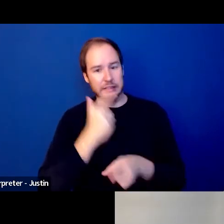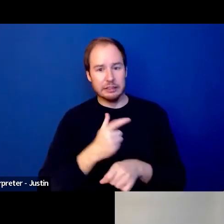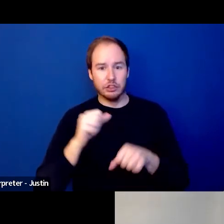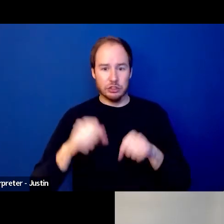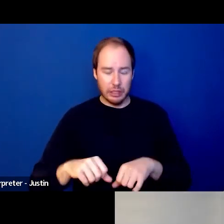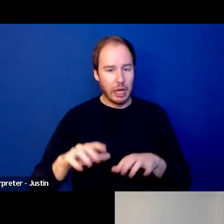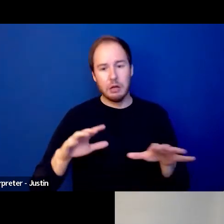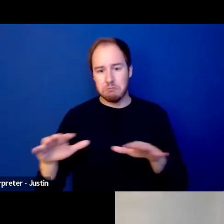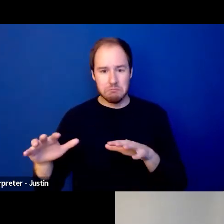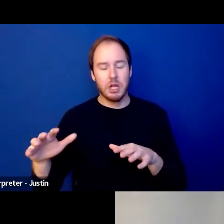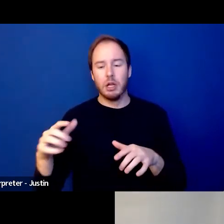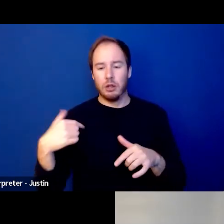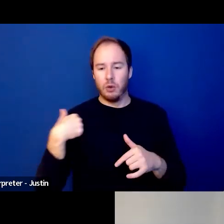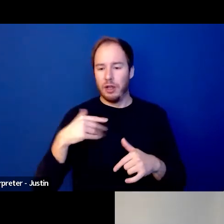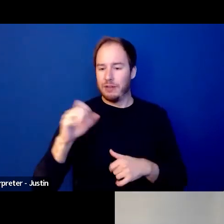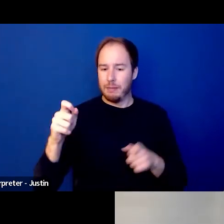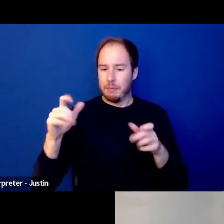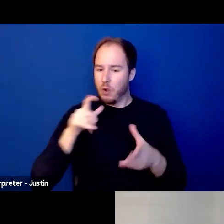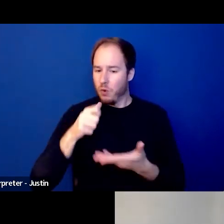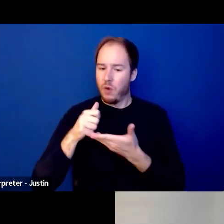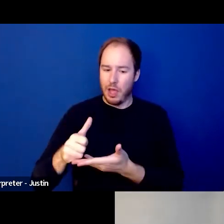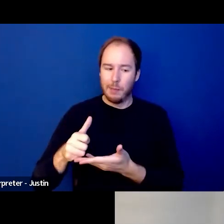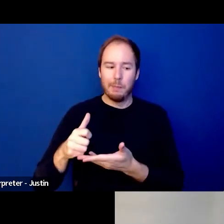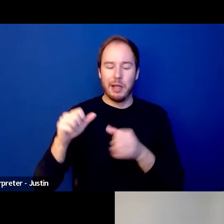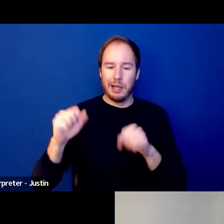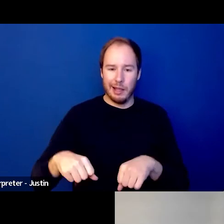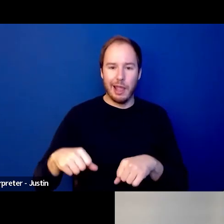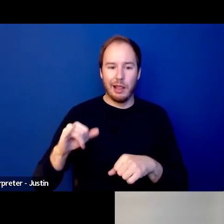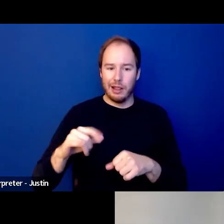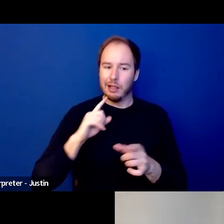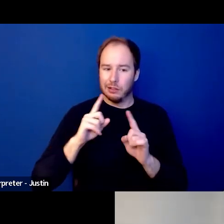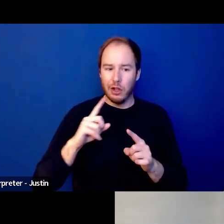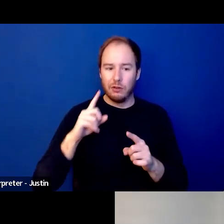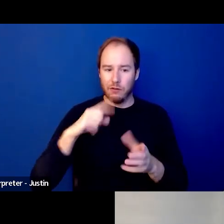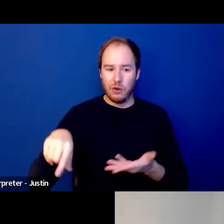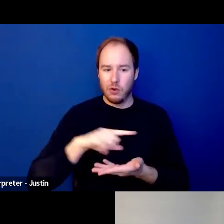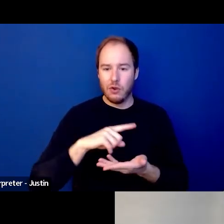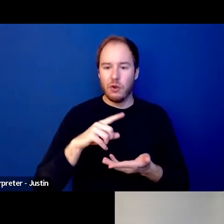and we have case managers who can help people have those conversations, some of that conflict mediation.